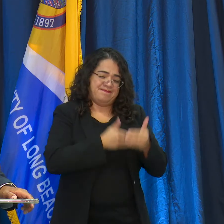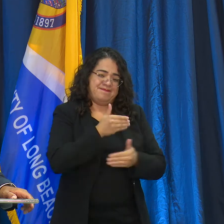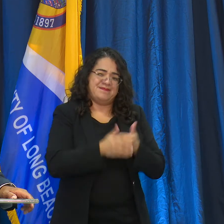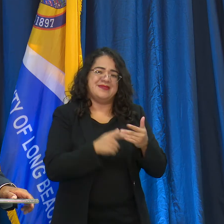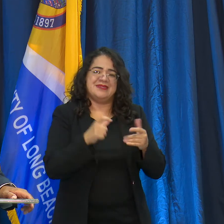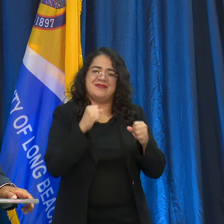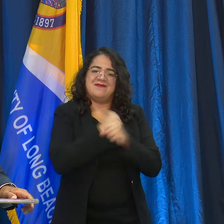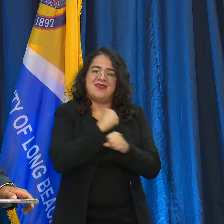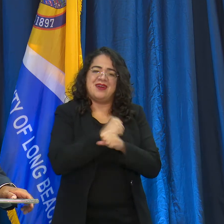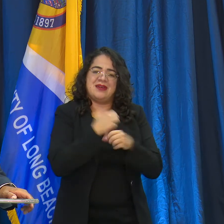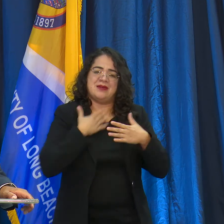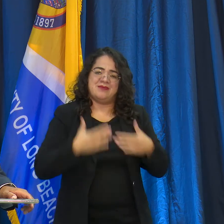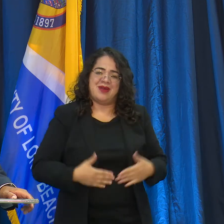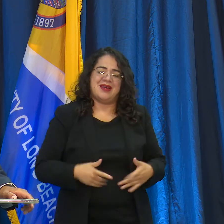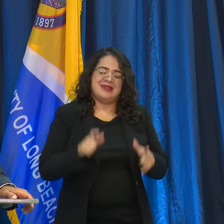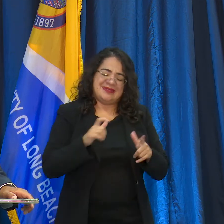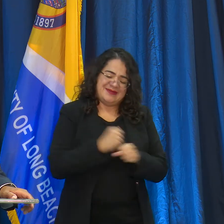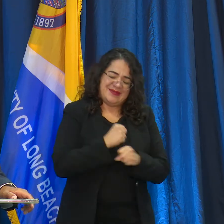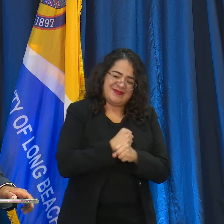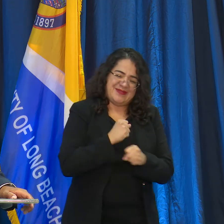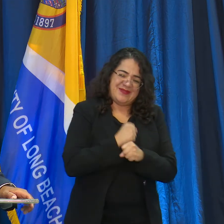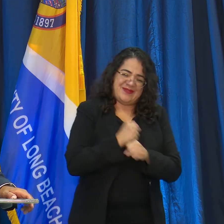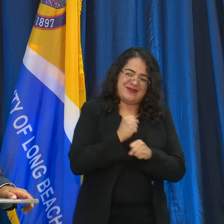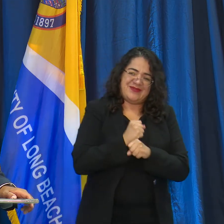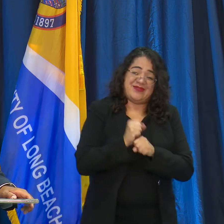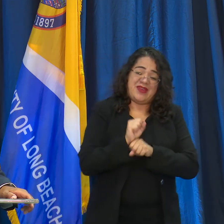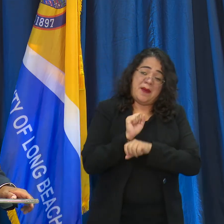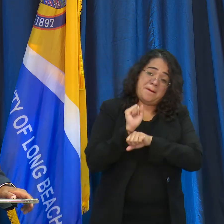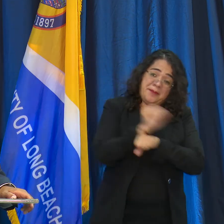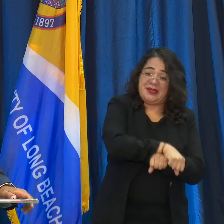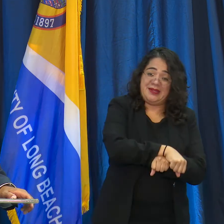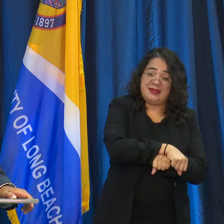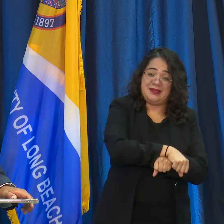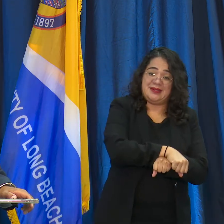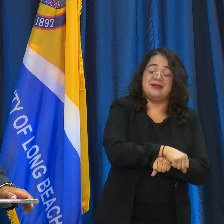disease, and then of course once that is is over, they're going